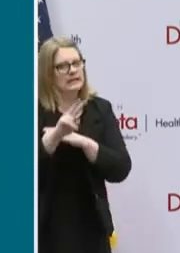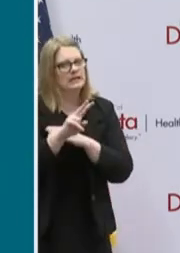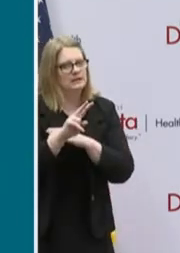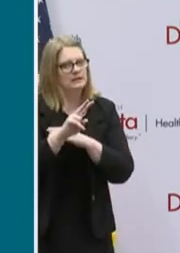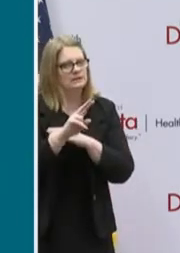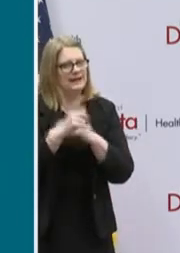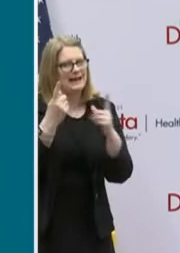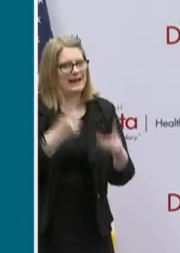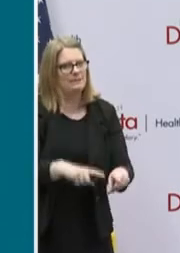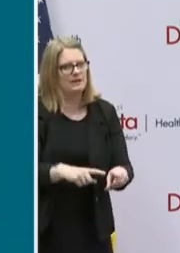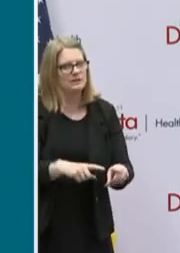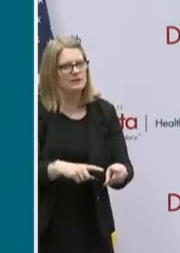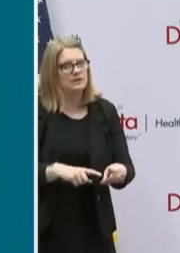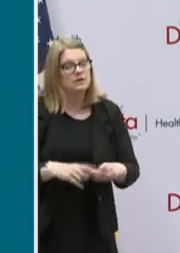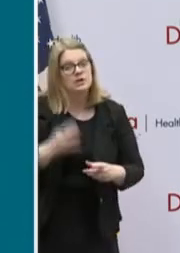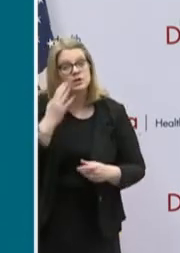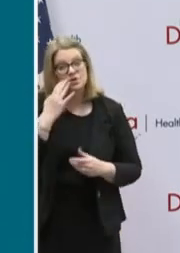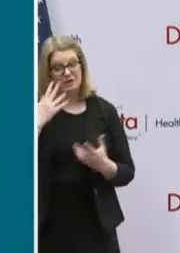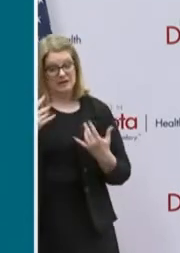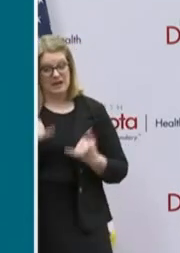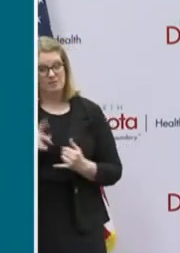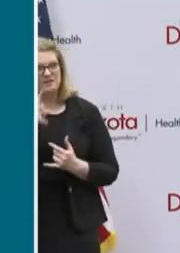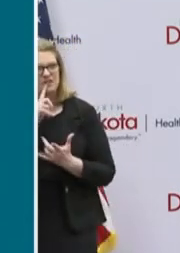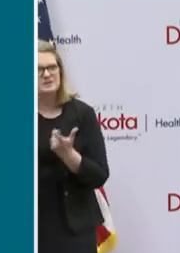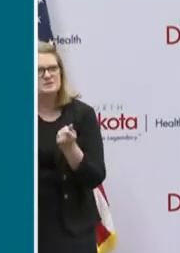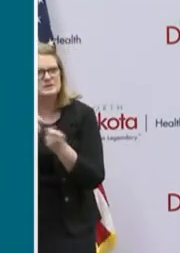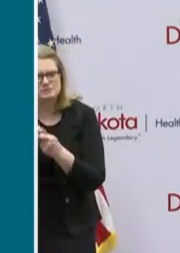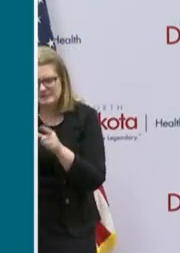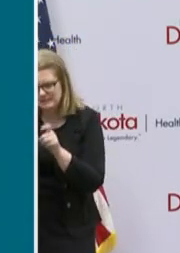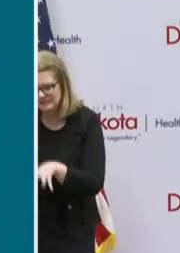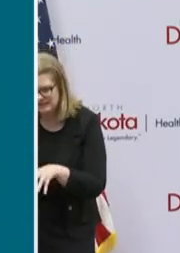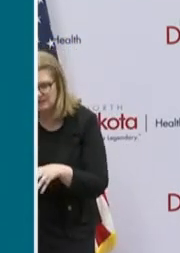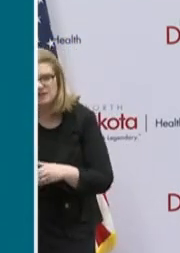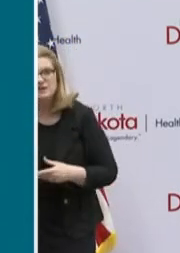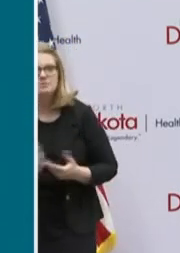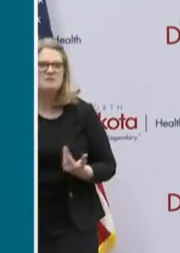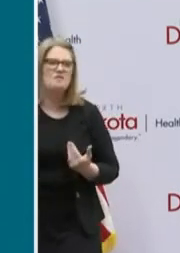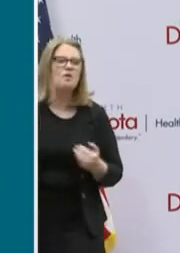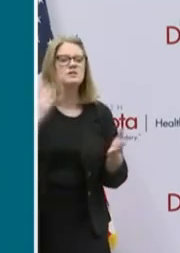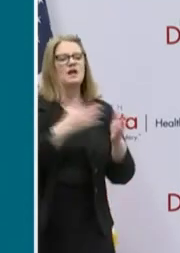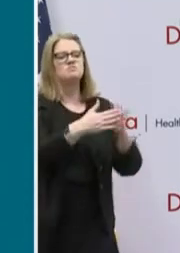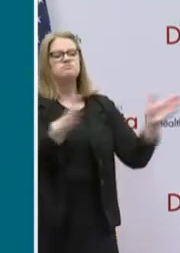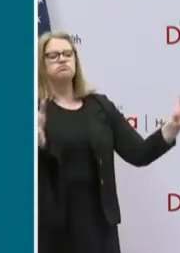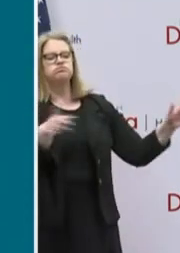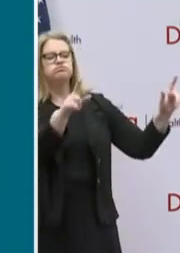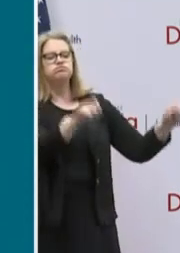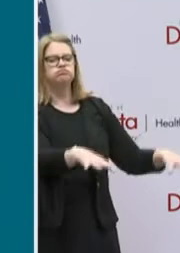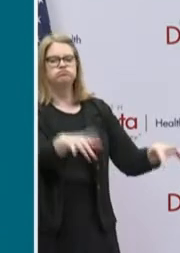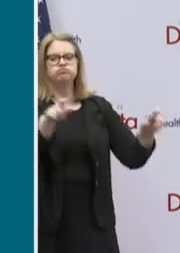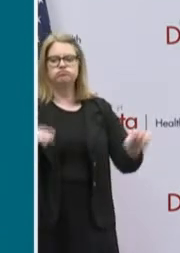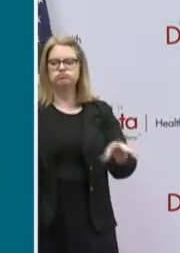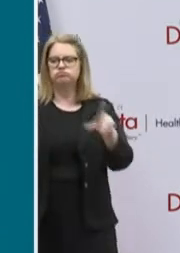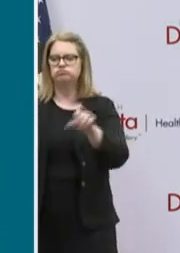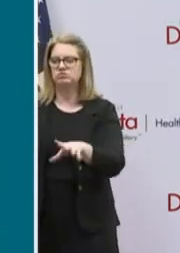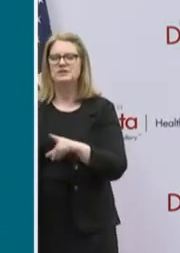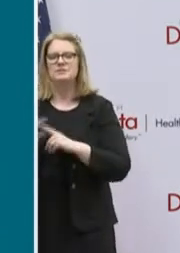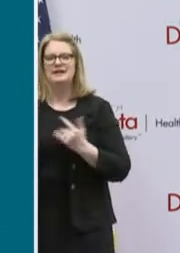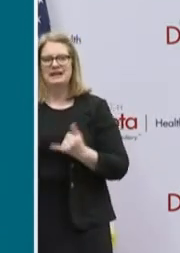HAD PREDICTED THAT IT WOULD -- COULD OCCUR AS WE GOT MORE TARGETED IN OUR TESTING VERSUS